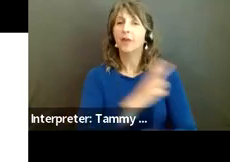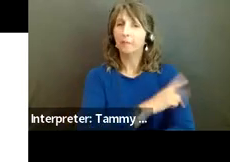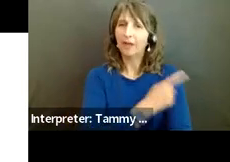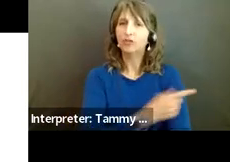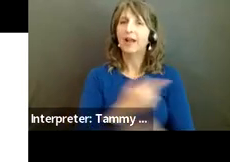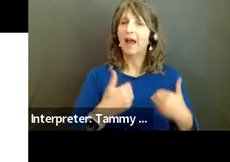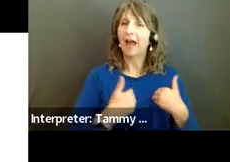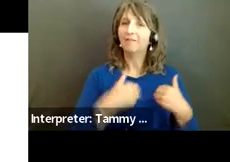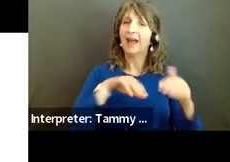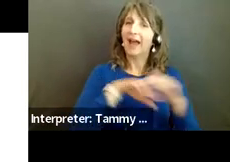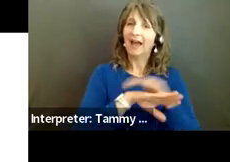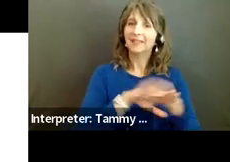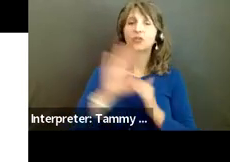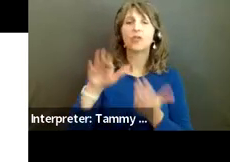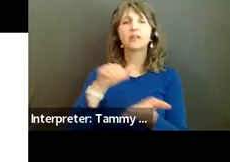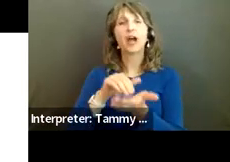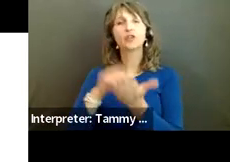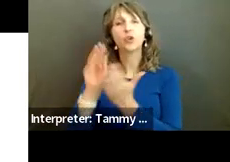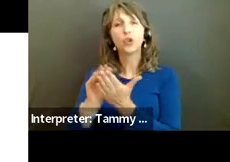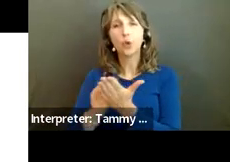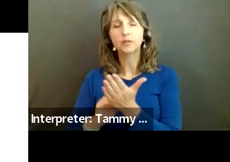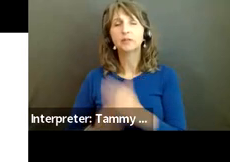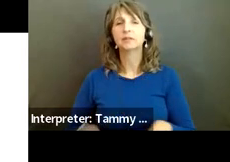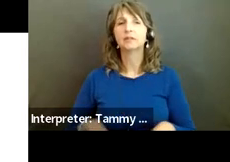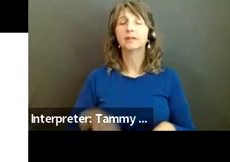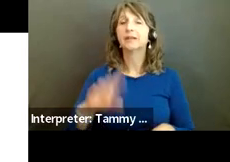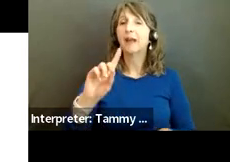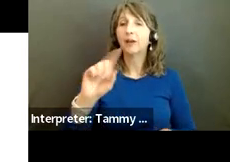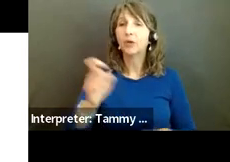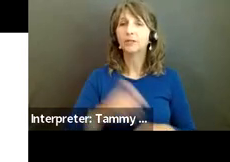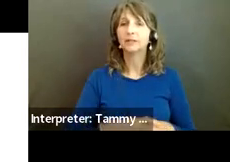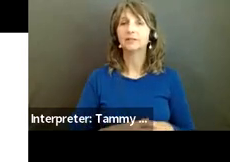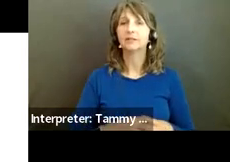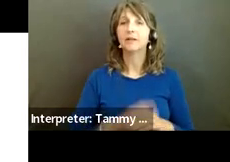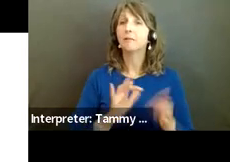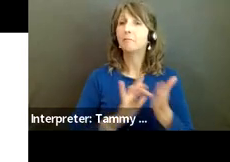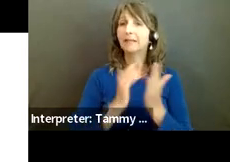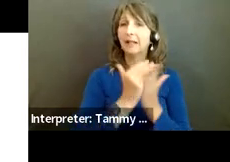And that's possible with the My Chart app. There was also quite a bit of push back making the notes publicly accessible to all patients.